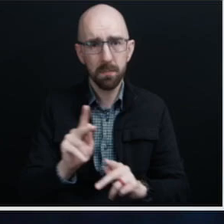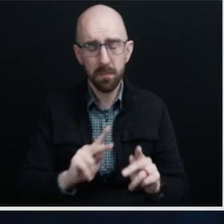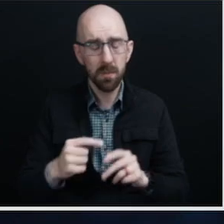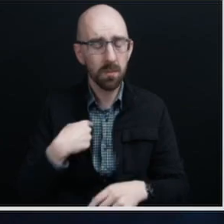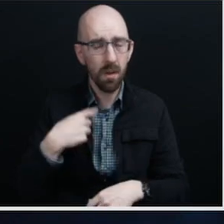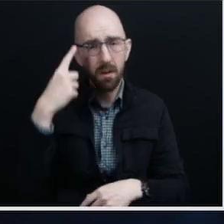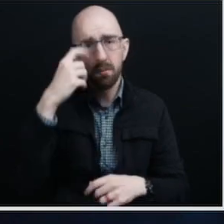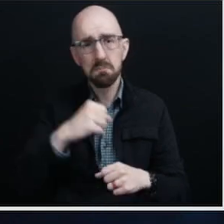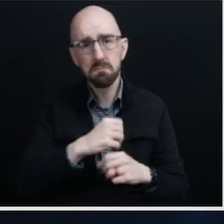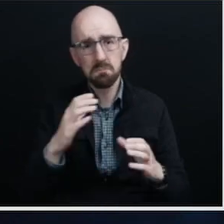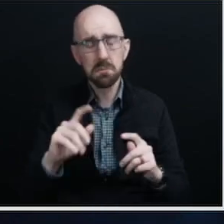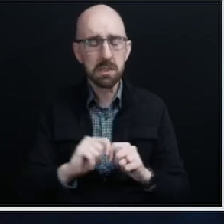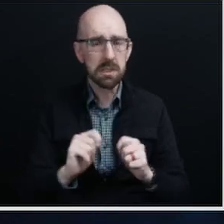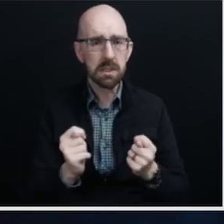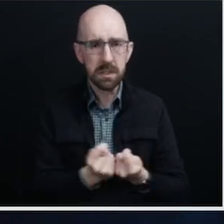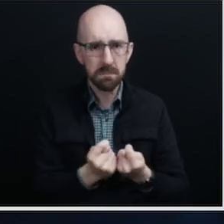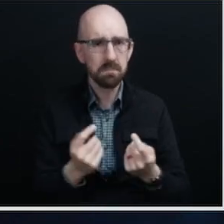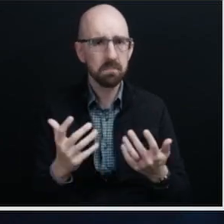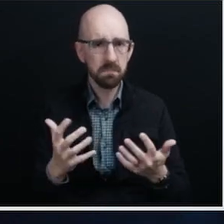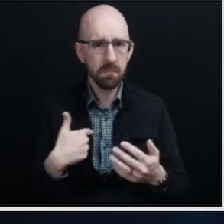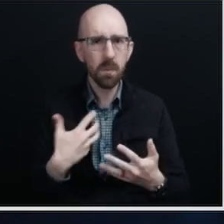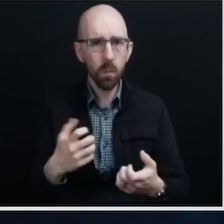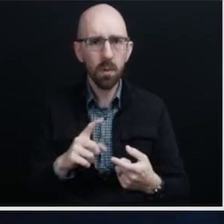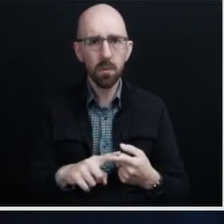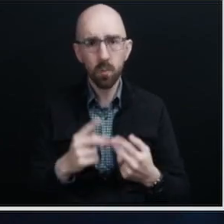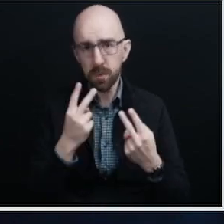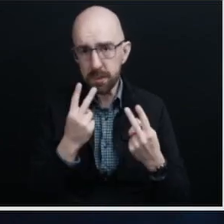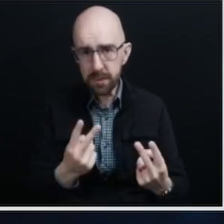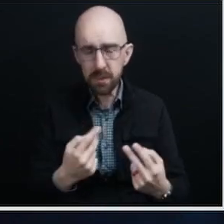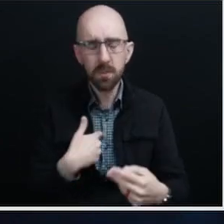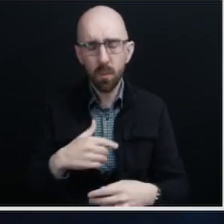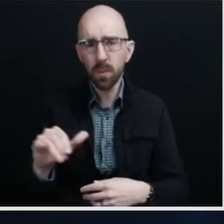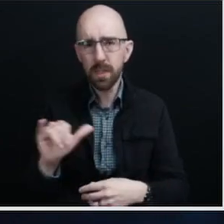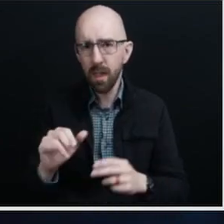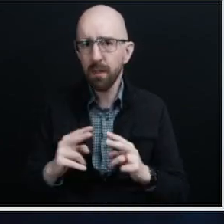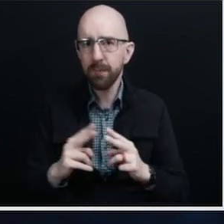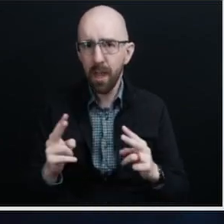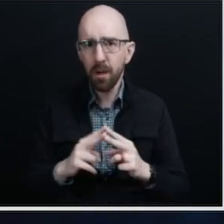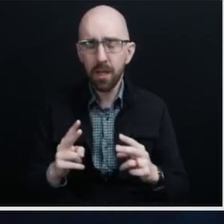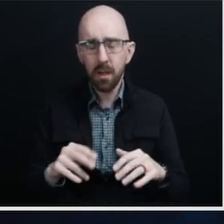team that I wanted to see. And so I was like very pleasantly surprised that when I was working with